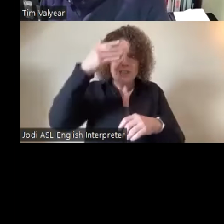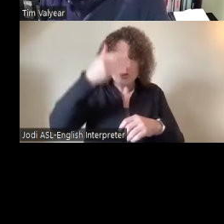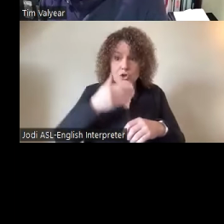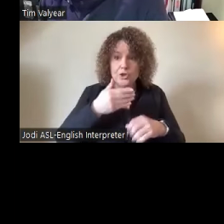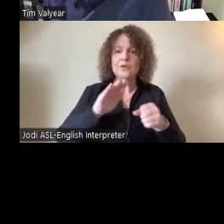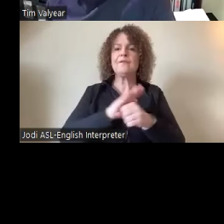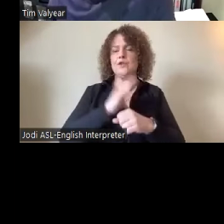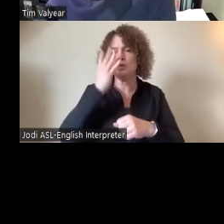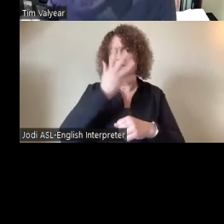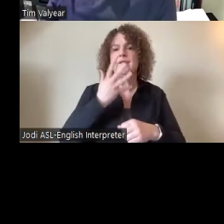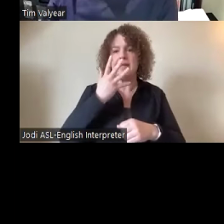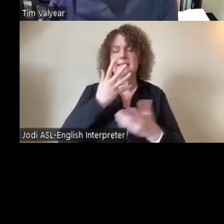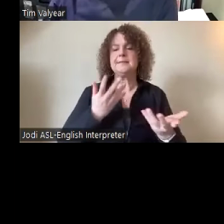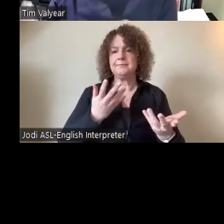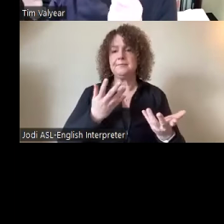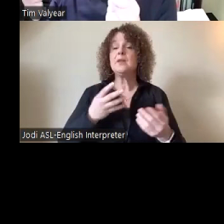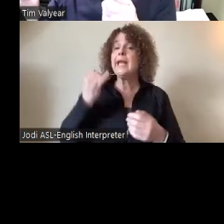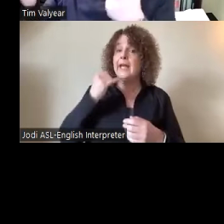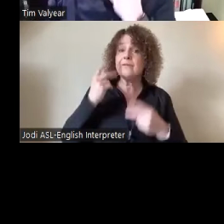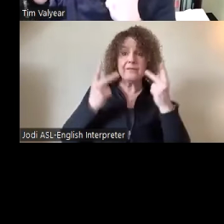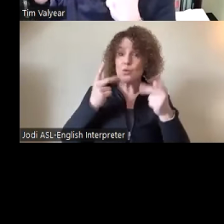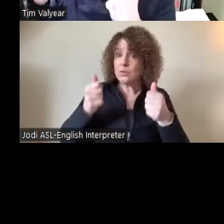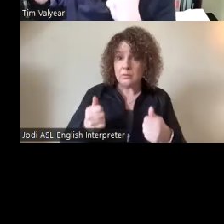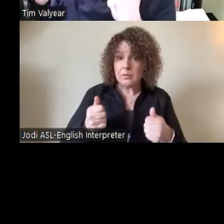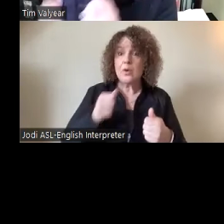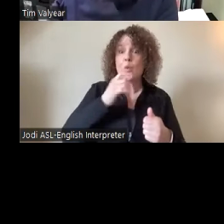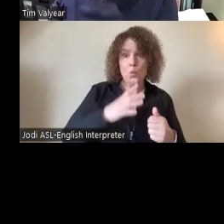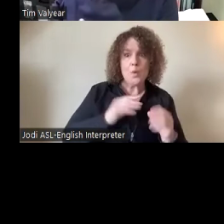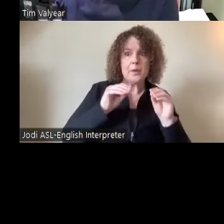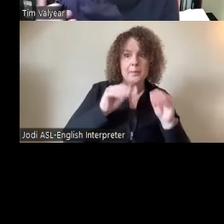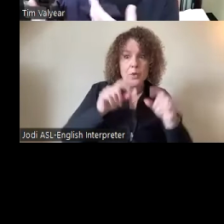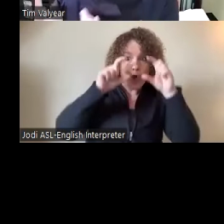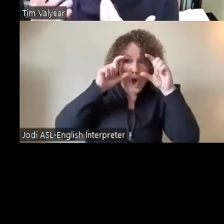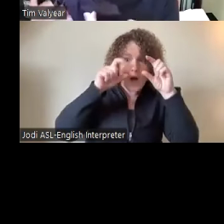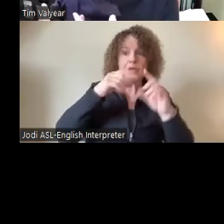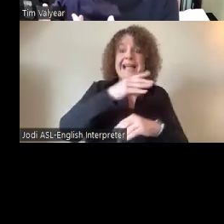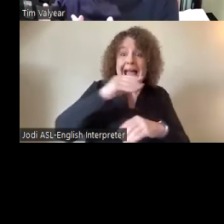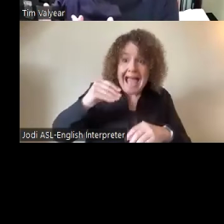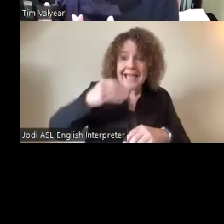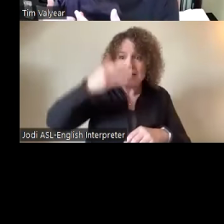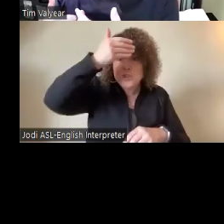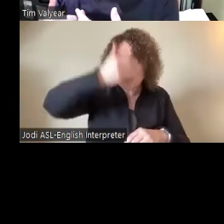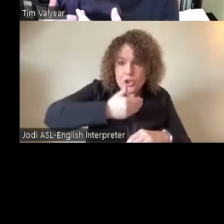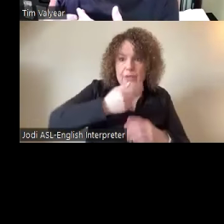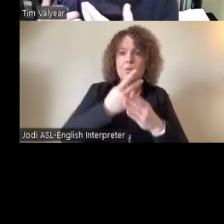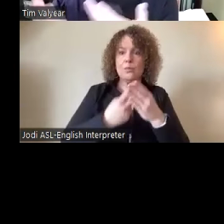protect the skin an clothing. Masks protect the mouth and nose. And face shields protect the face. The